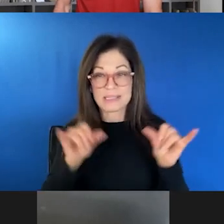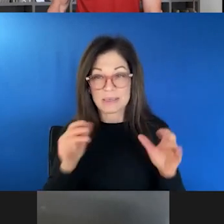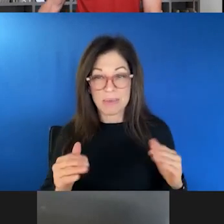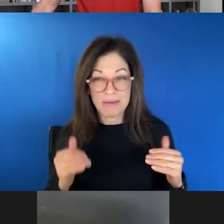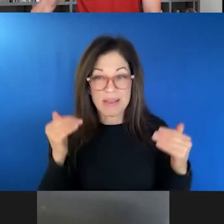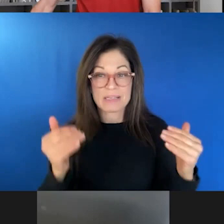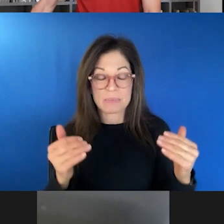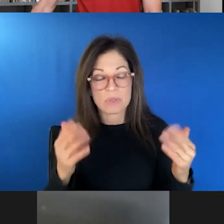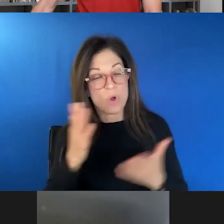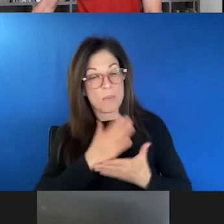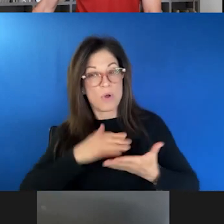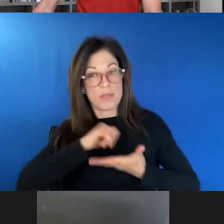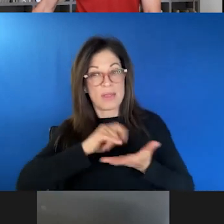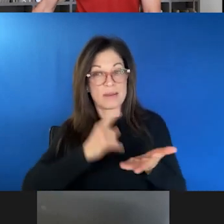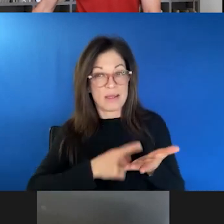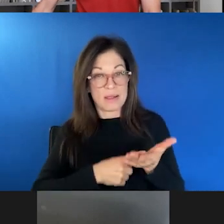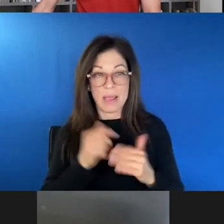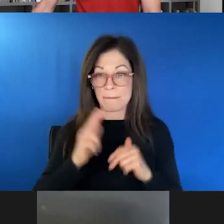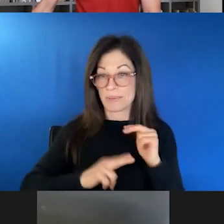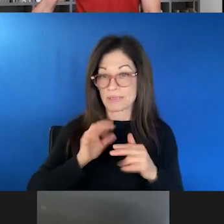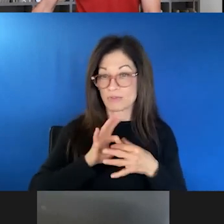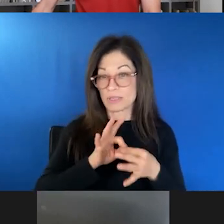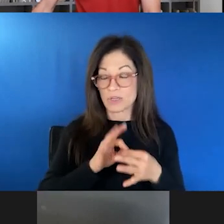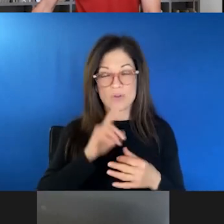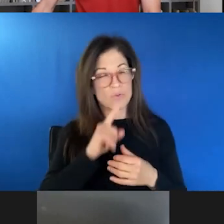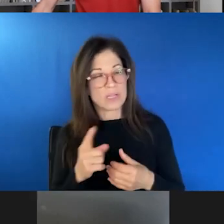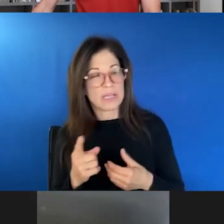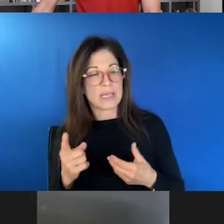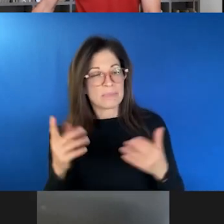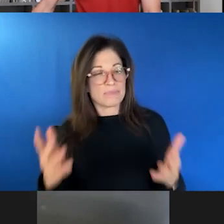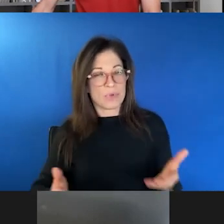PART OF THAT DIALOG AND RELATIONSHIPS, REALLY BRINGING FORWARD BEST PRACTICES